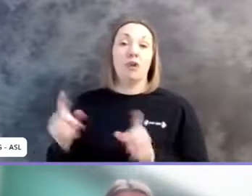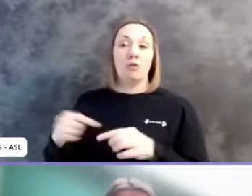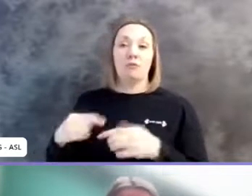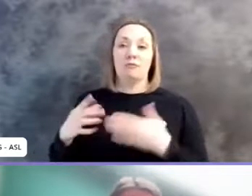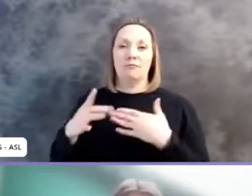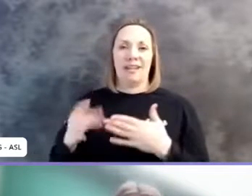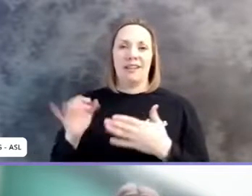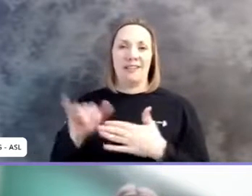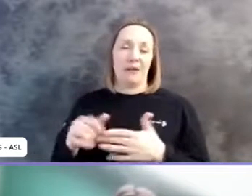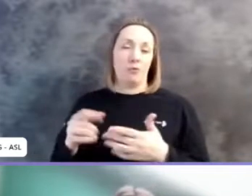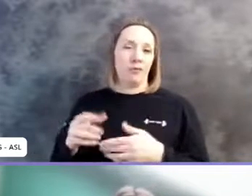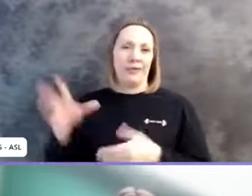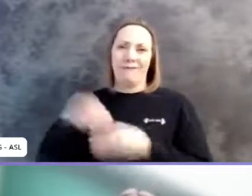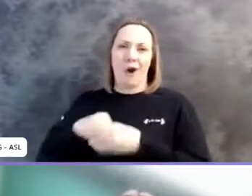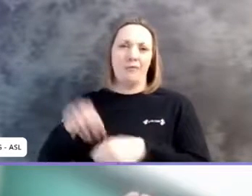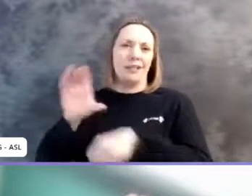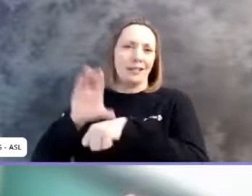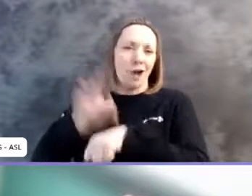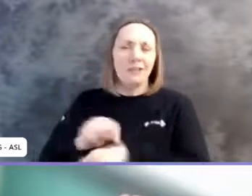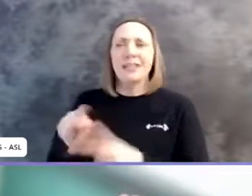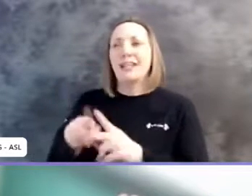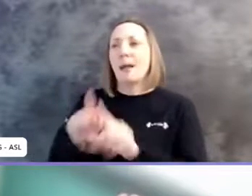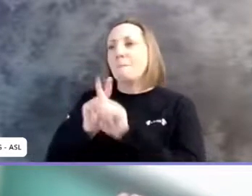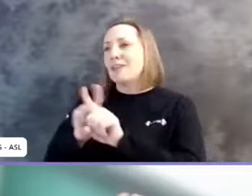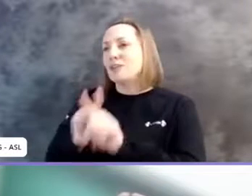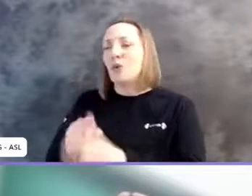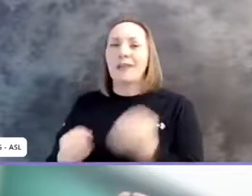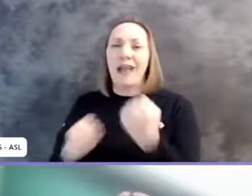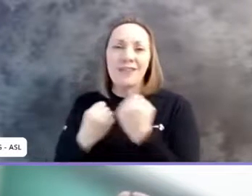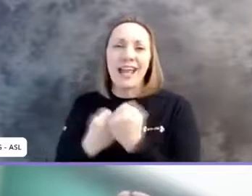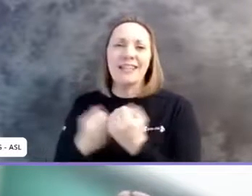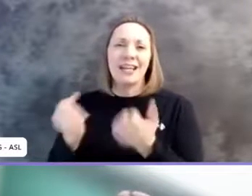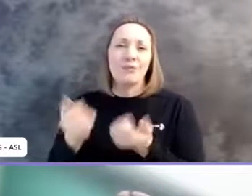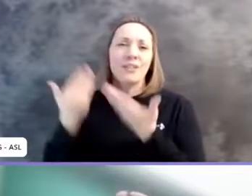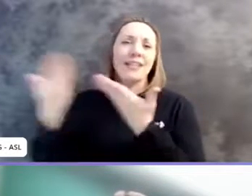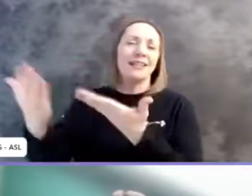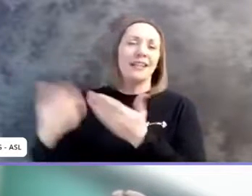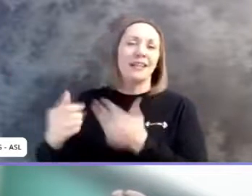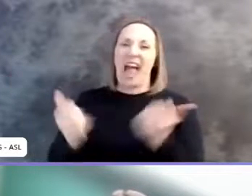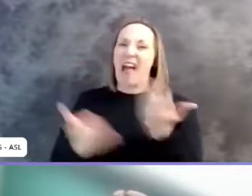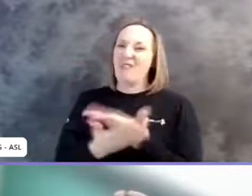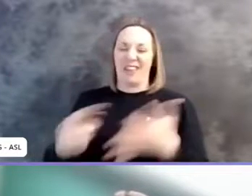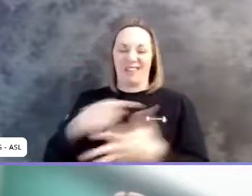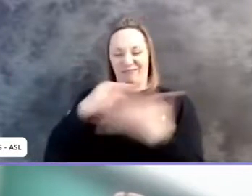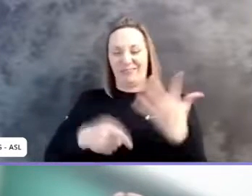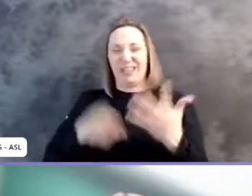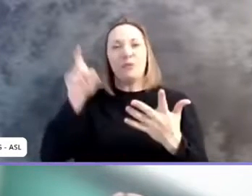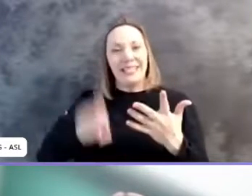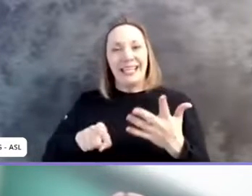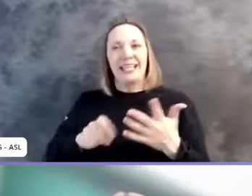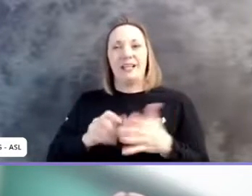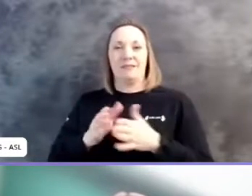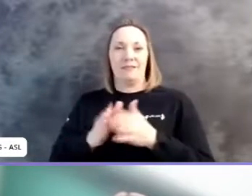before that. I established digital accessibility at my company from scratch, so that can look like consulting and